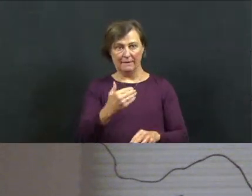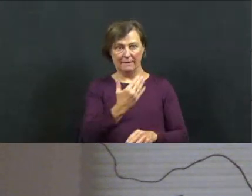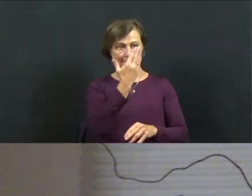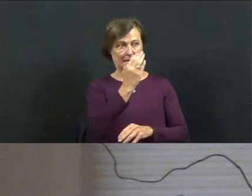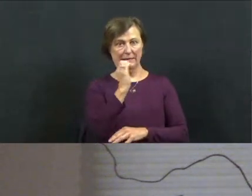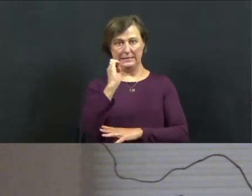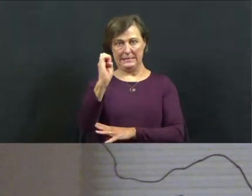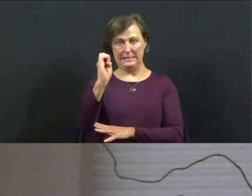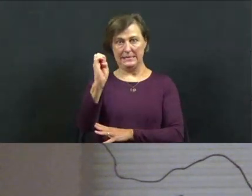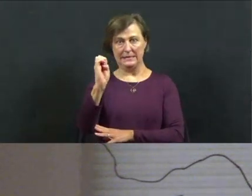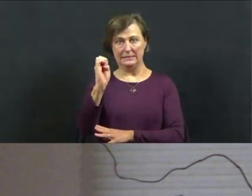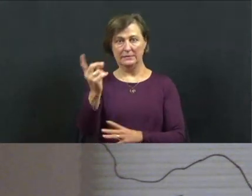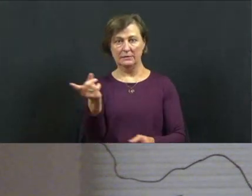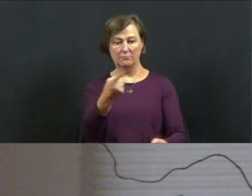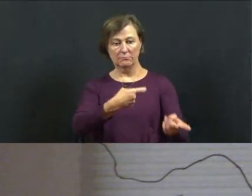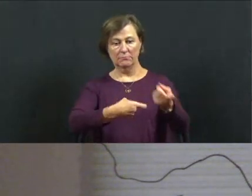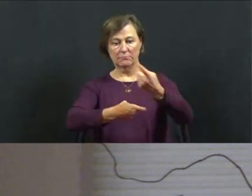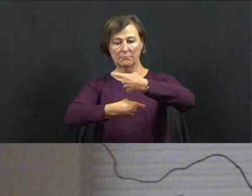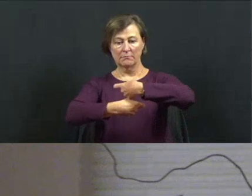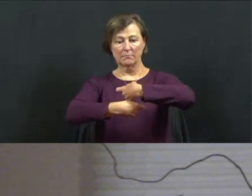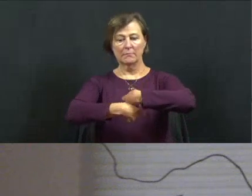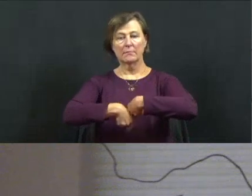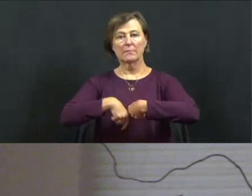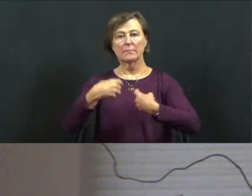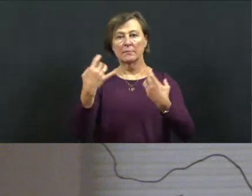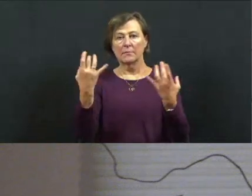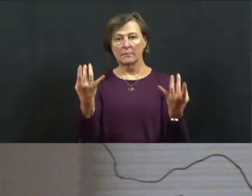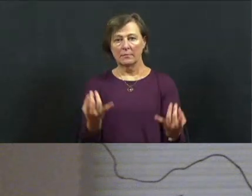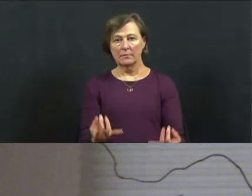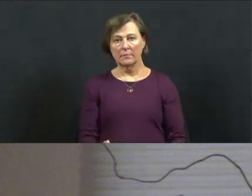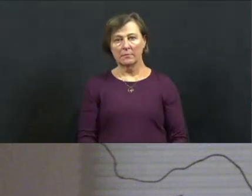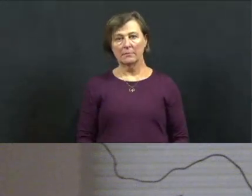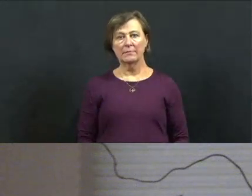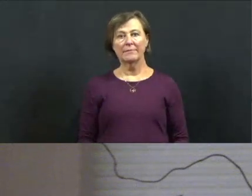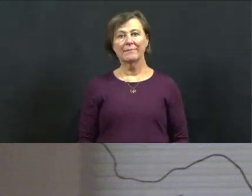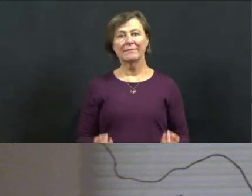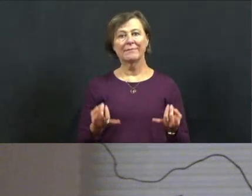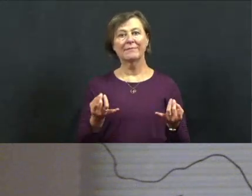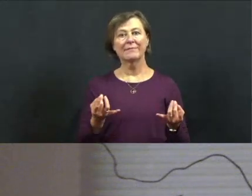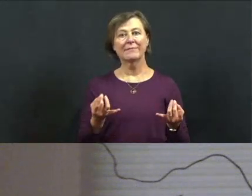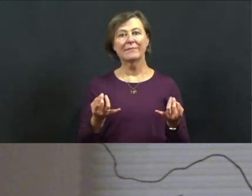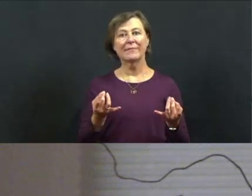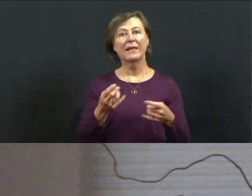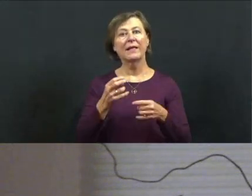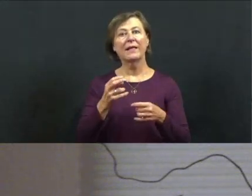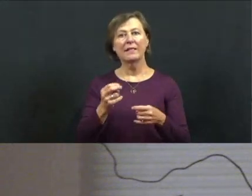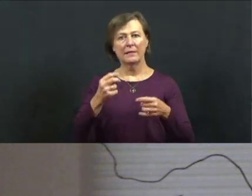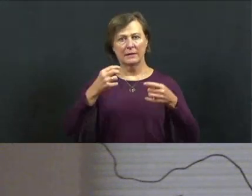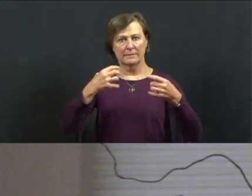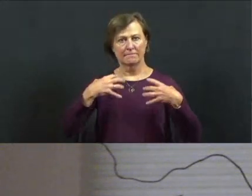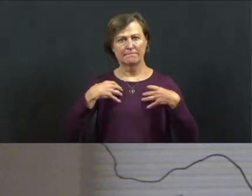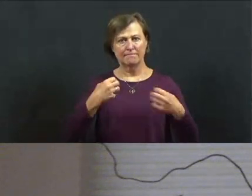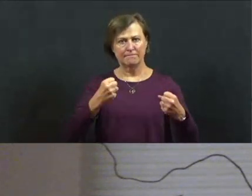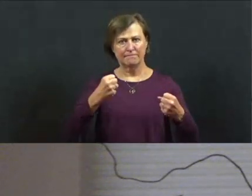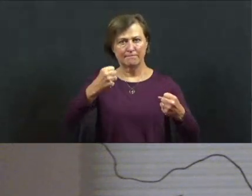firm meditation posture, and rested his hands in his lap, and then he made a bold and determined vow.